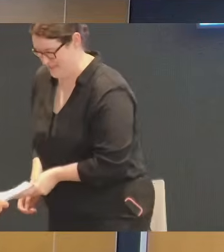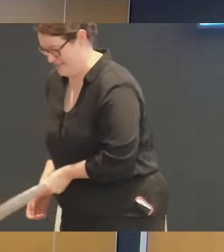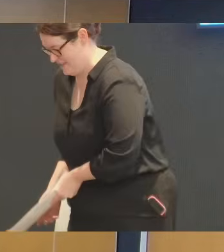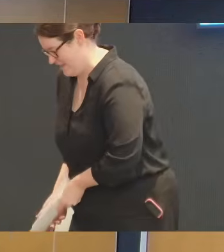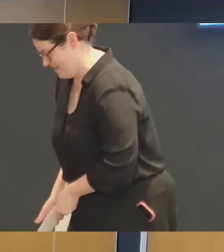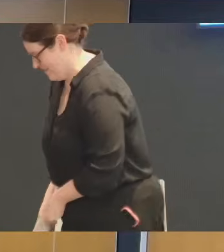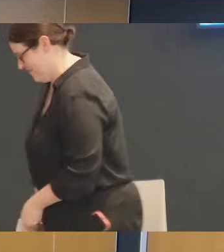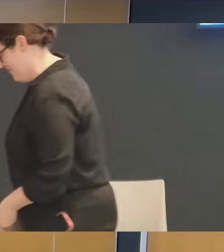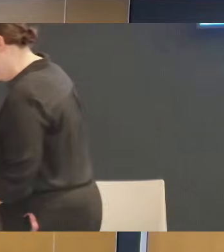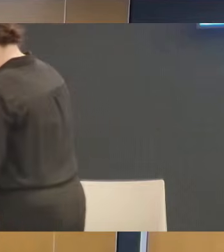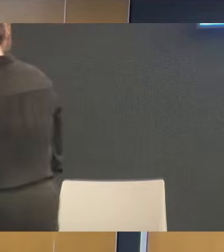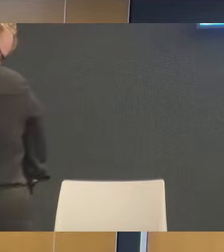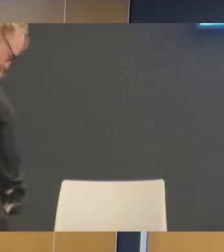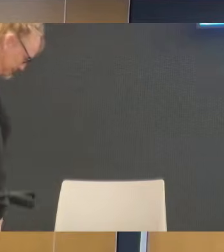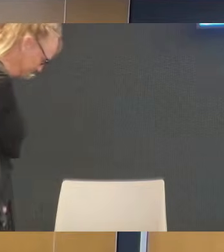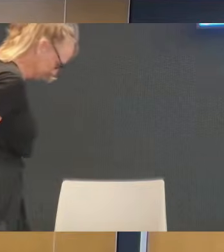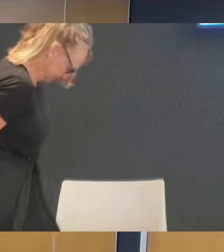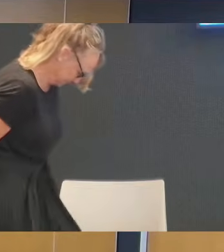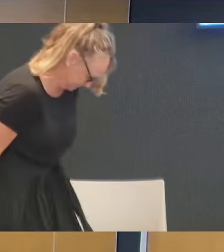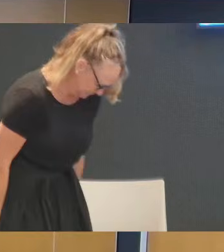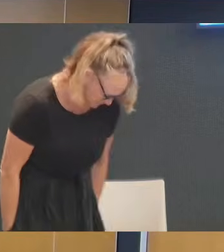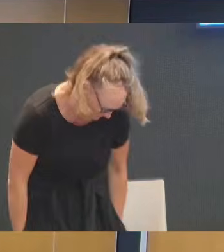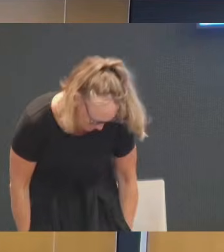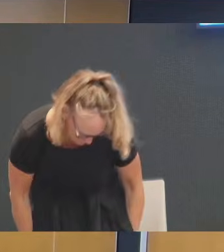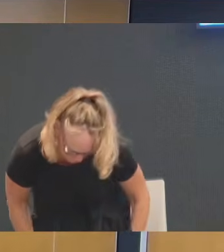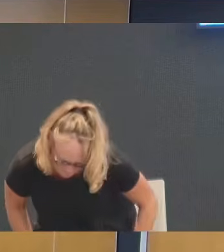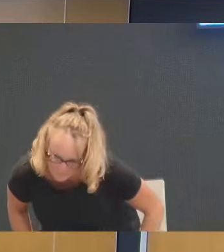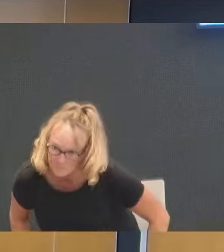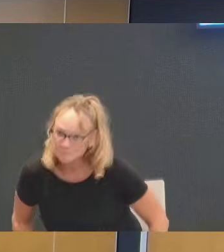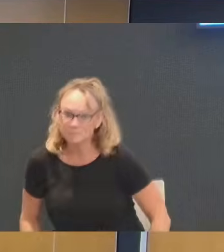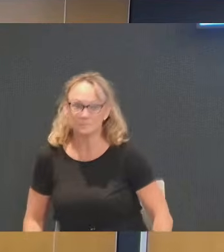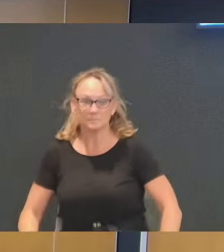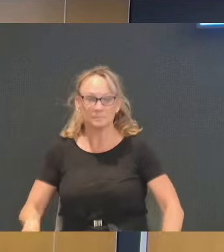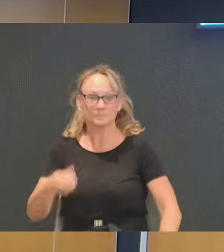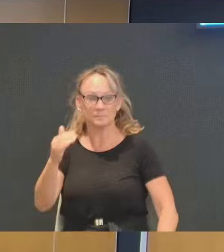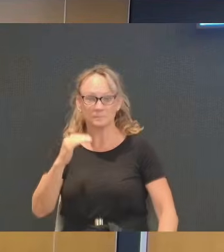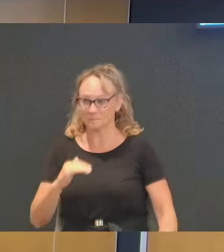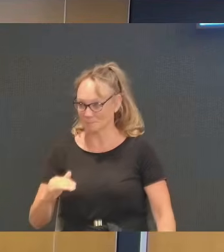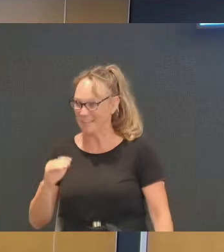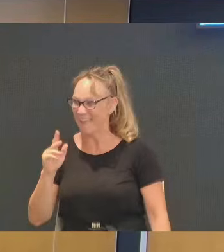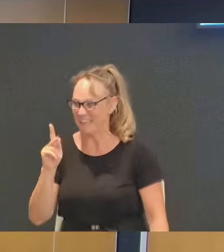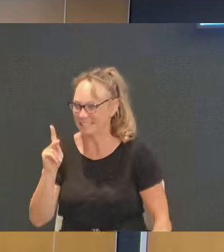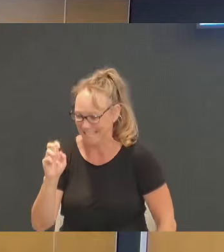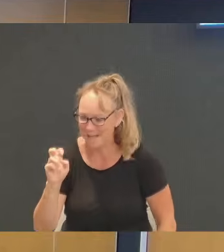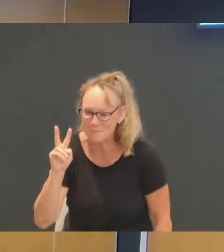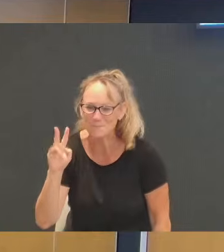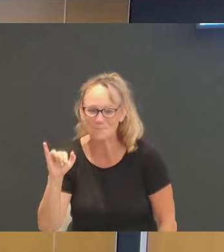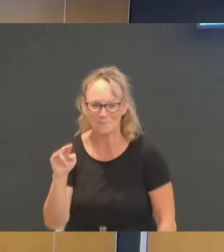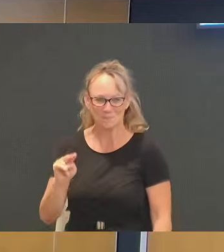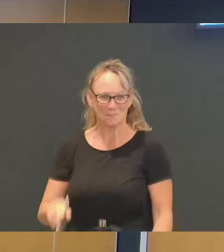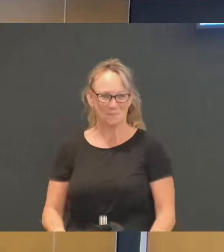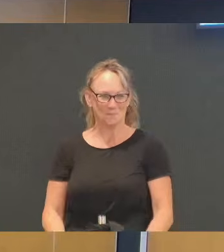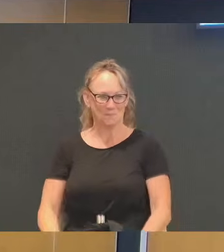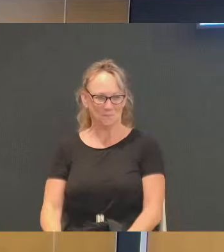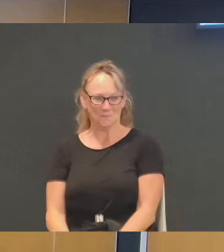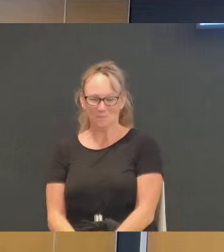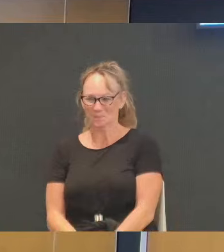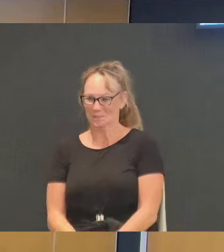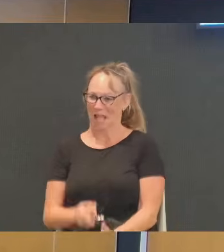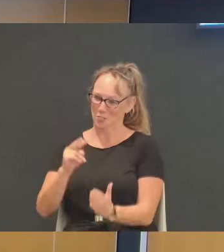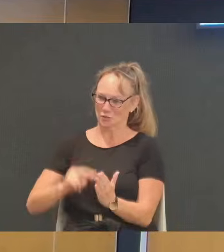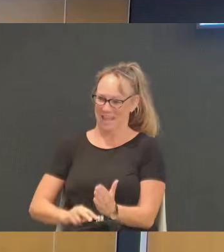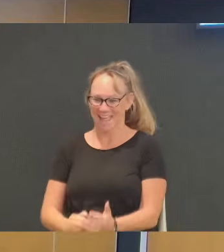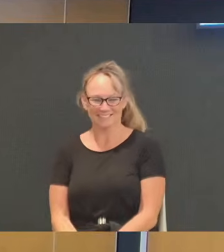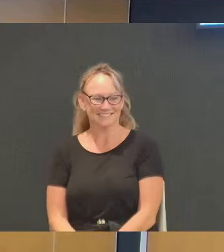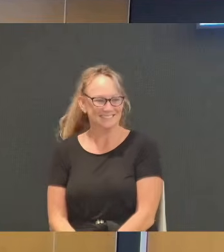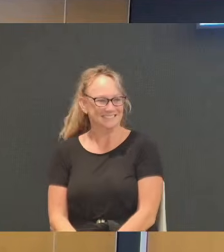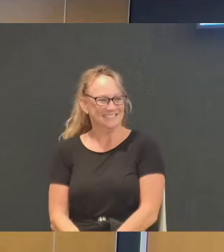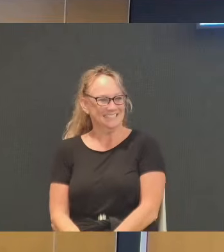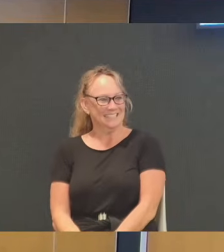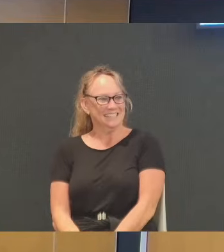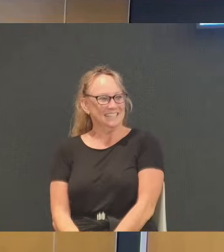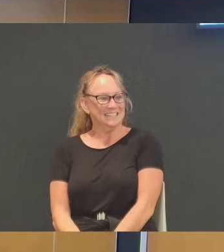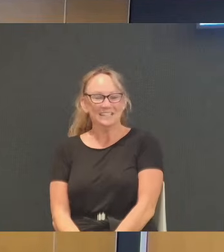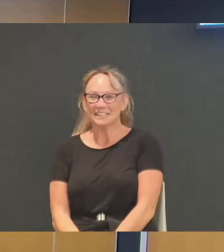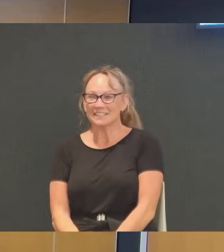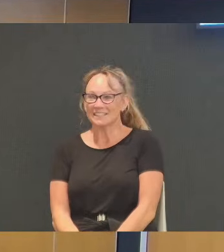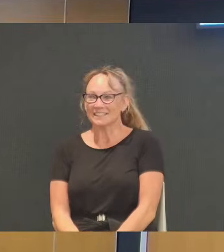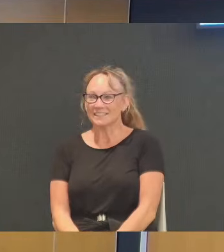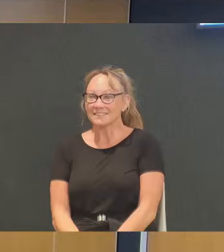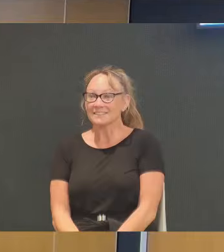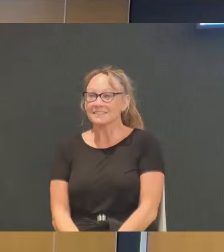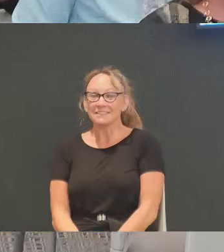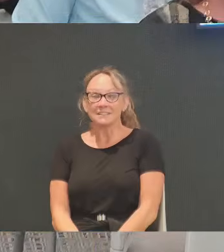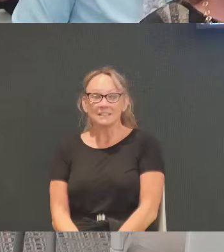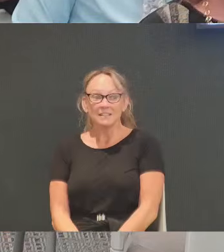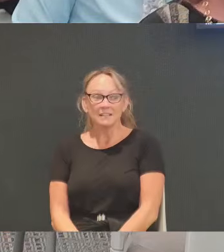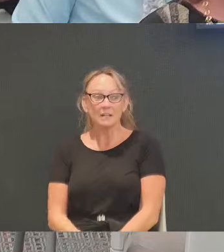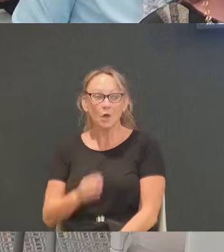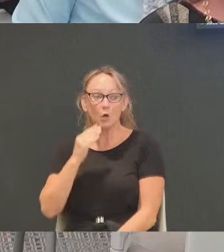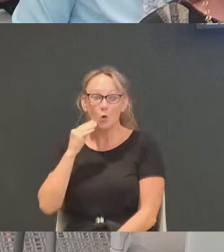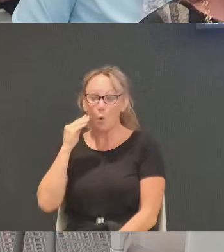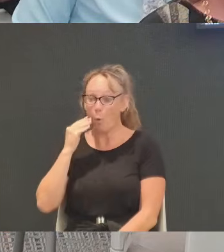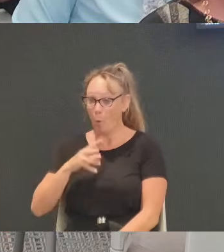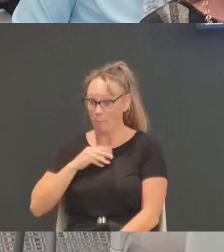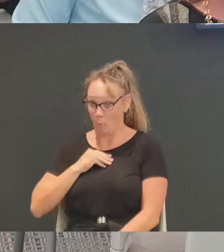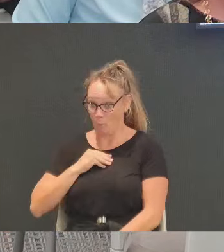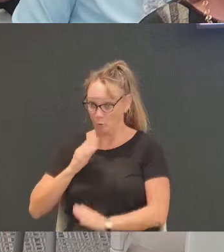Hey, Kevin. Kevin Welcome. Homeowners can't afford it. Hamilton County